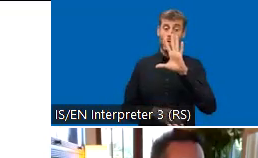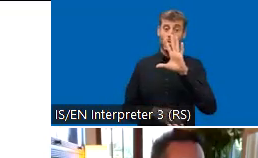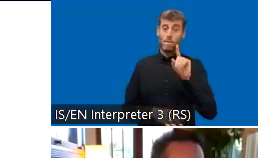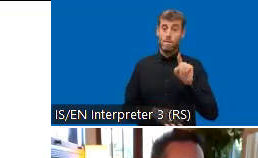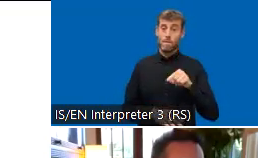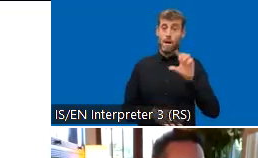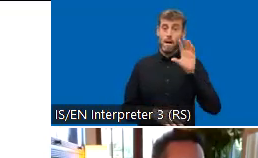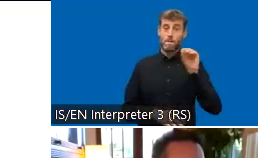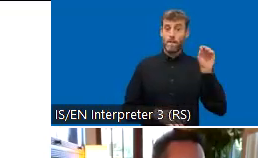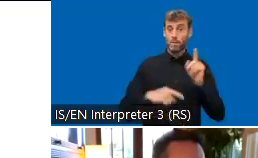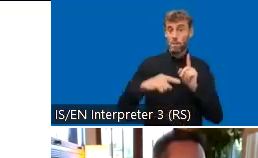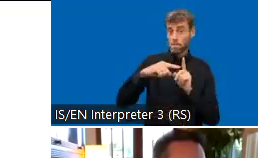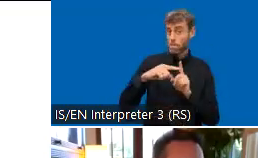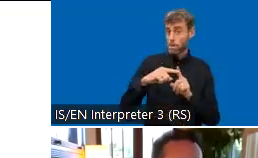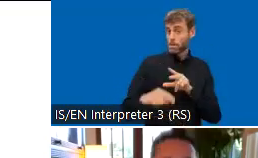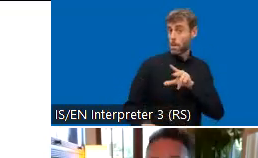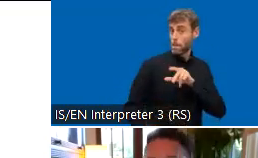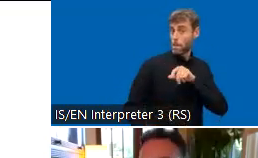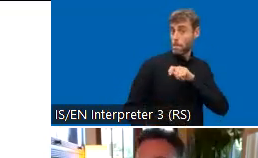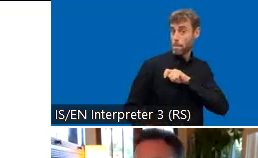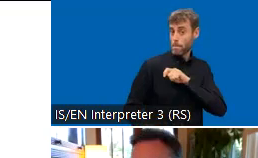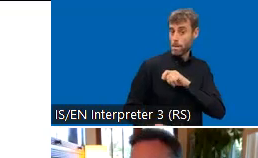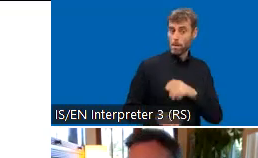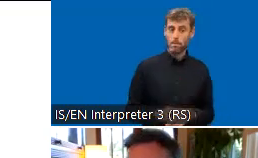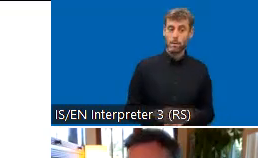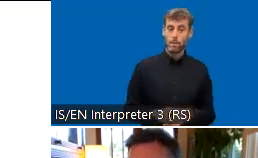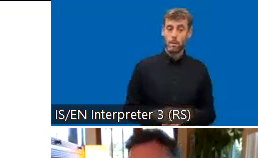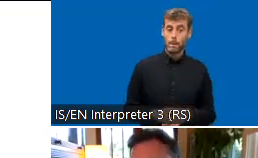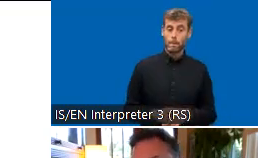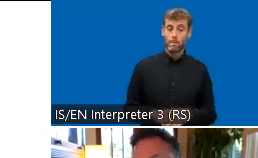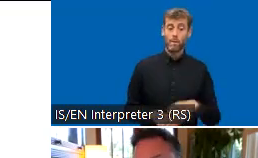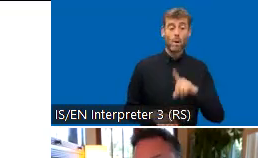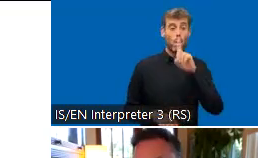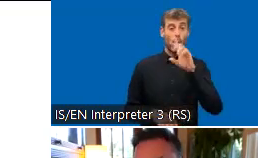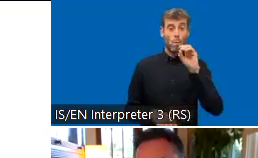We are in 100 countries right now and we have seven chapters. One the ways that we do expand